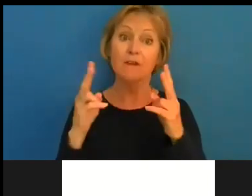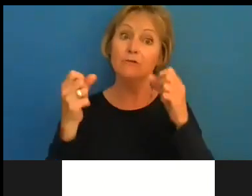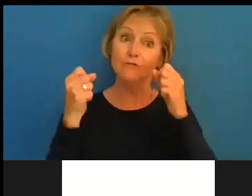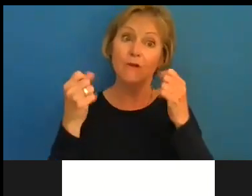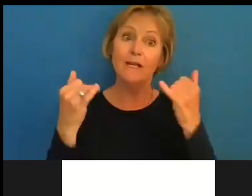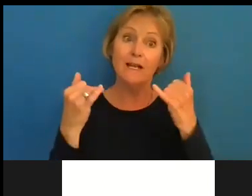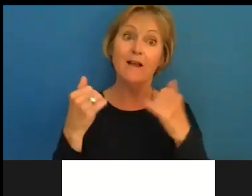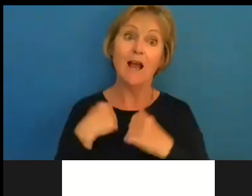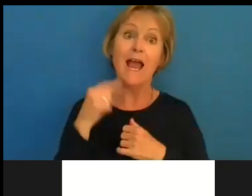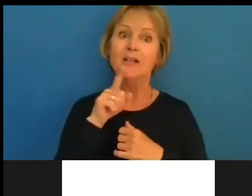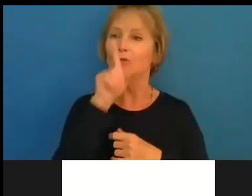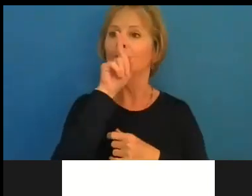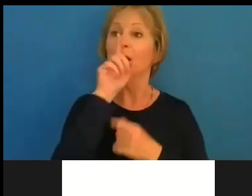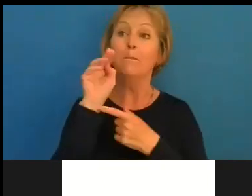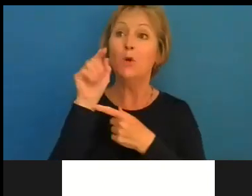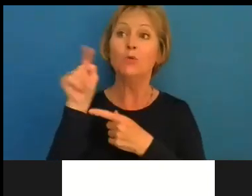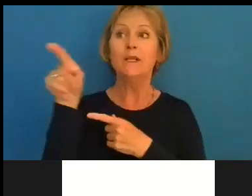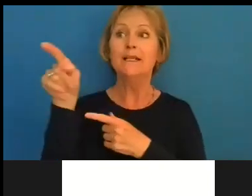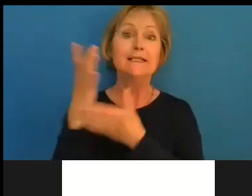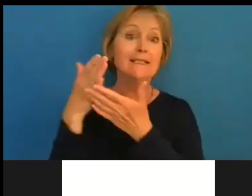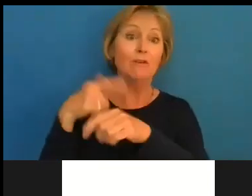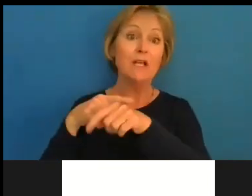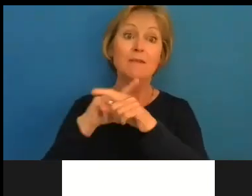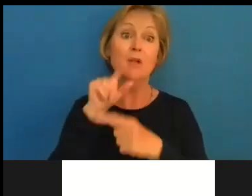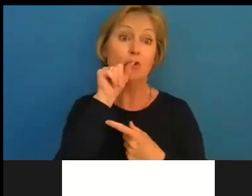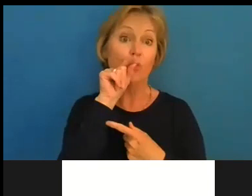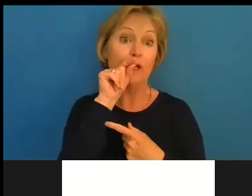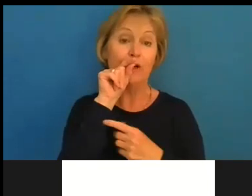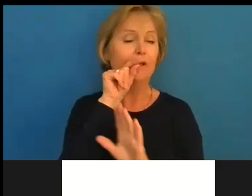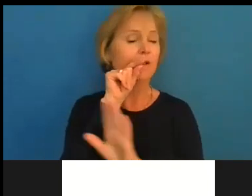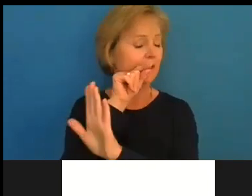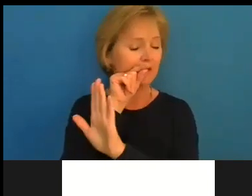I had to mute several times on Twitter for that reason, because I didn't want to see it.